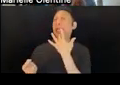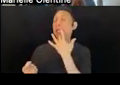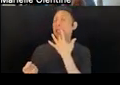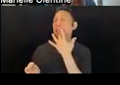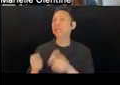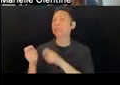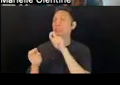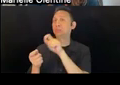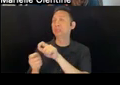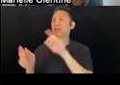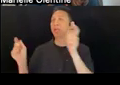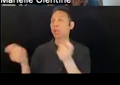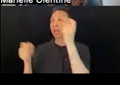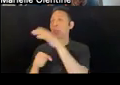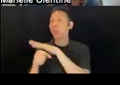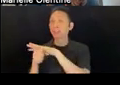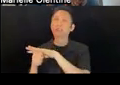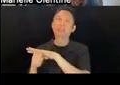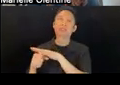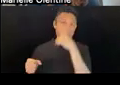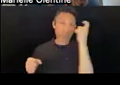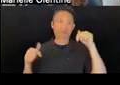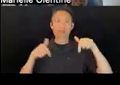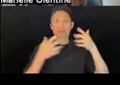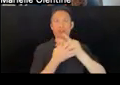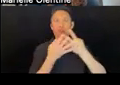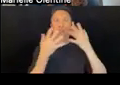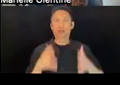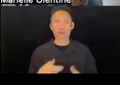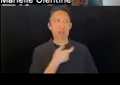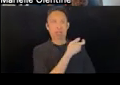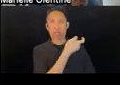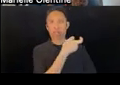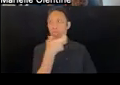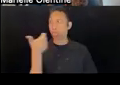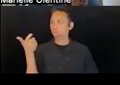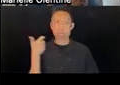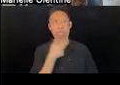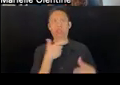broadcaster in Europe. This is in the press and